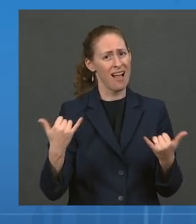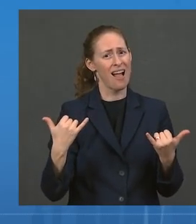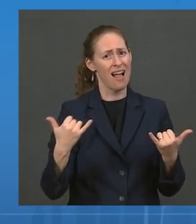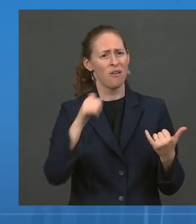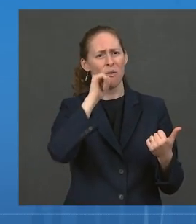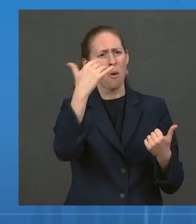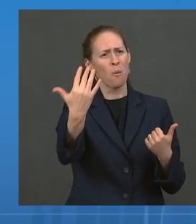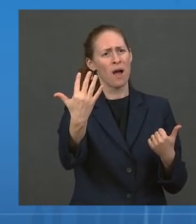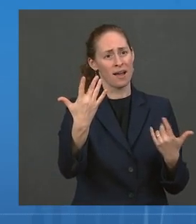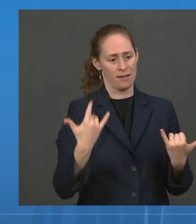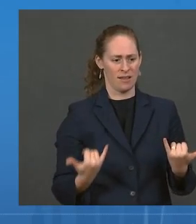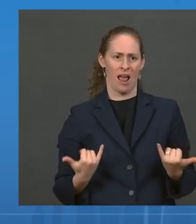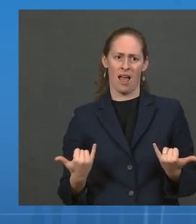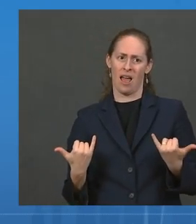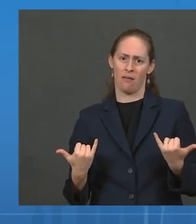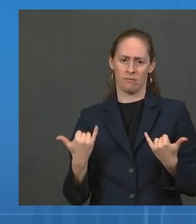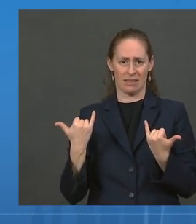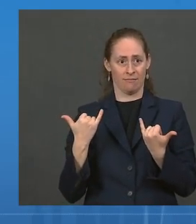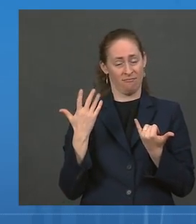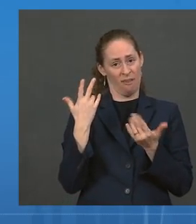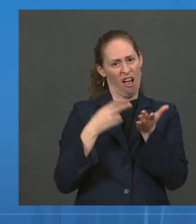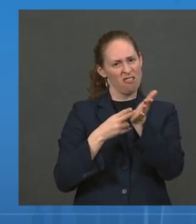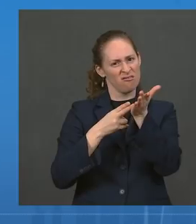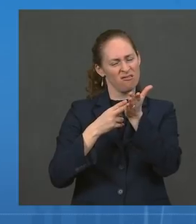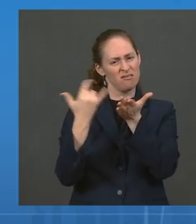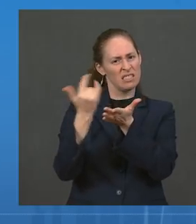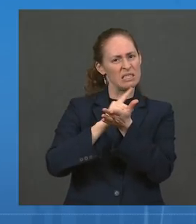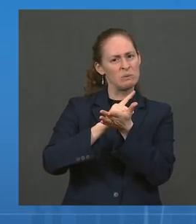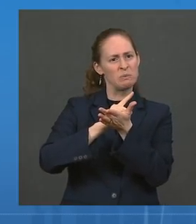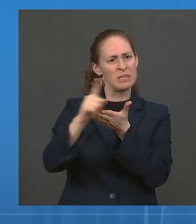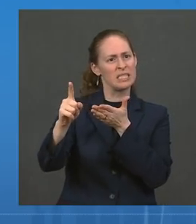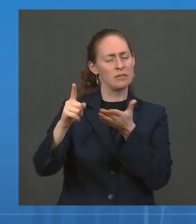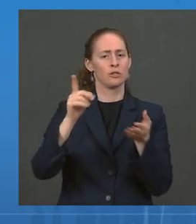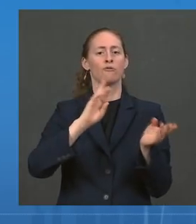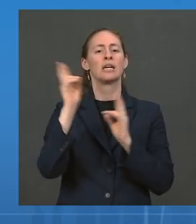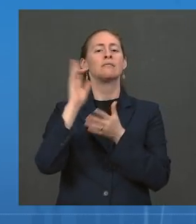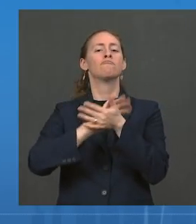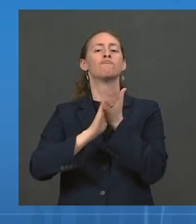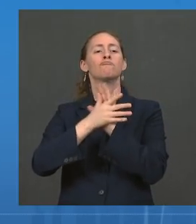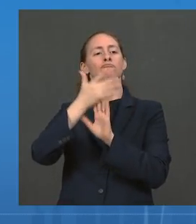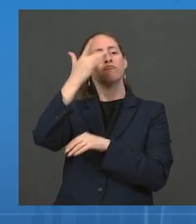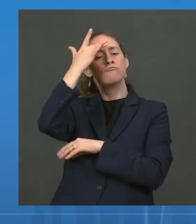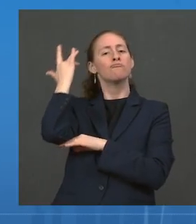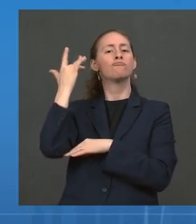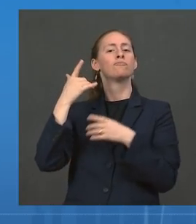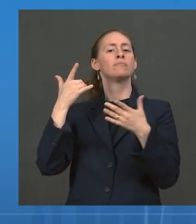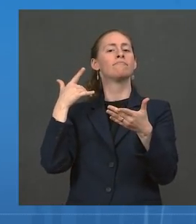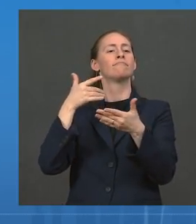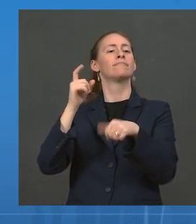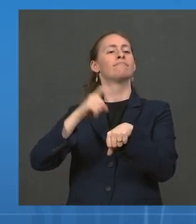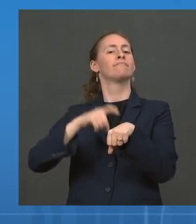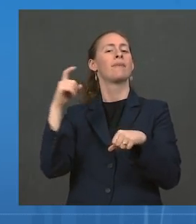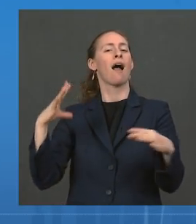getting vaccinated this week will set you up to being fully protected in time for the holidays and by the end of the year.